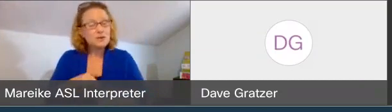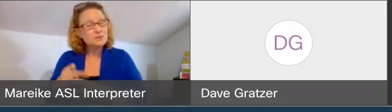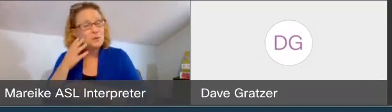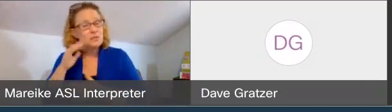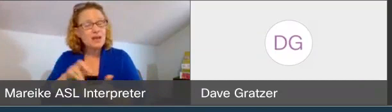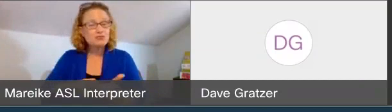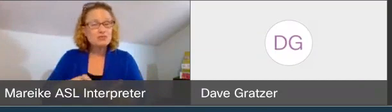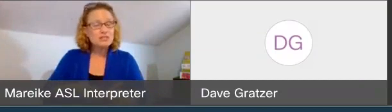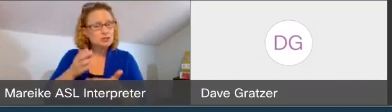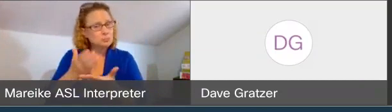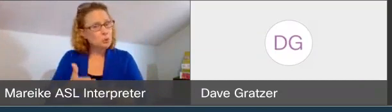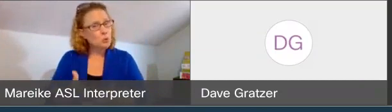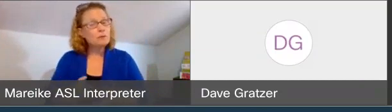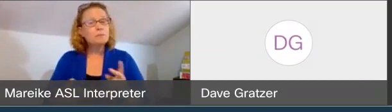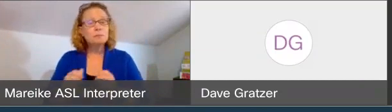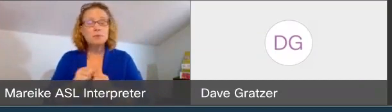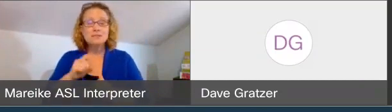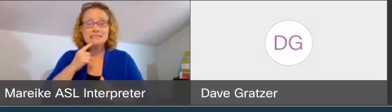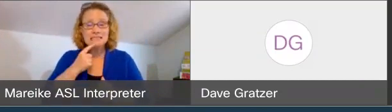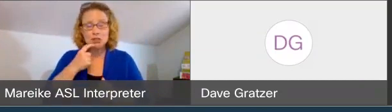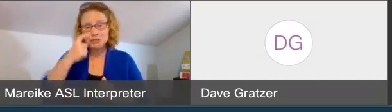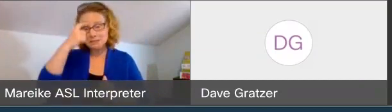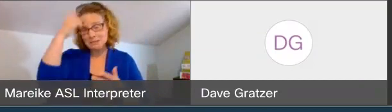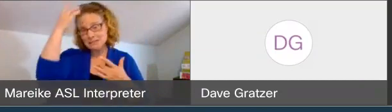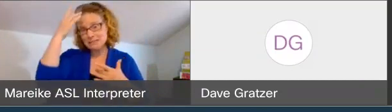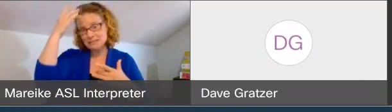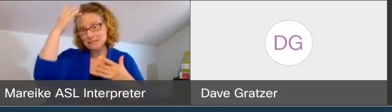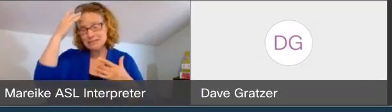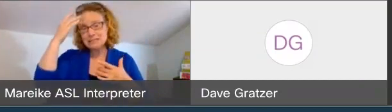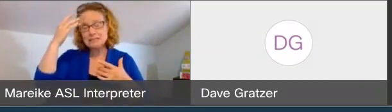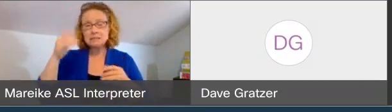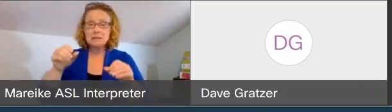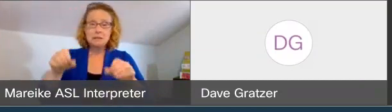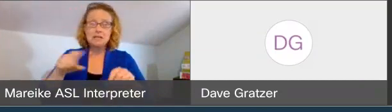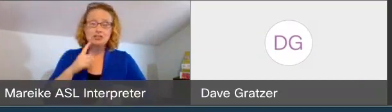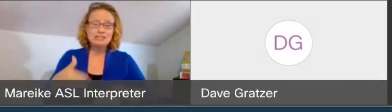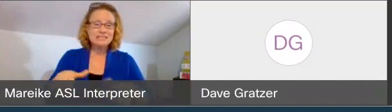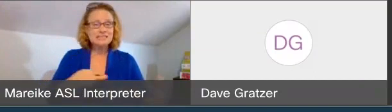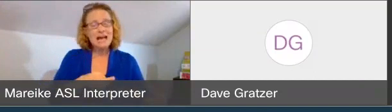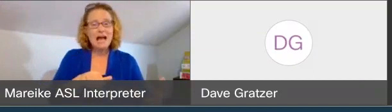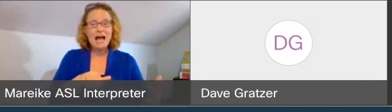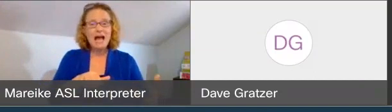shown that, people with serious mental illnesses potentially die earlier than somebody without a